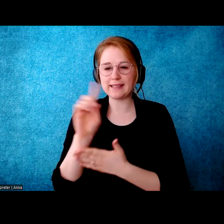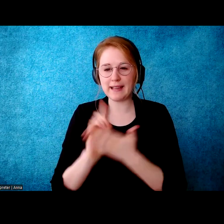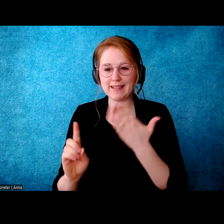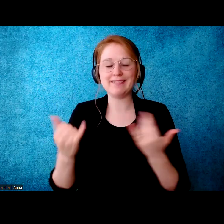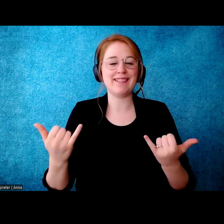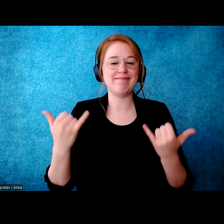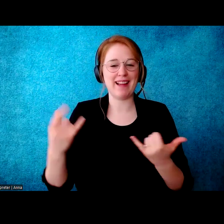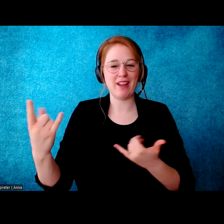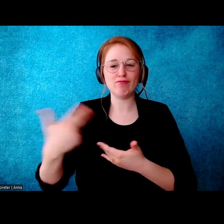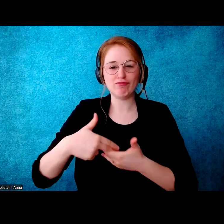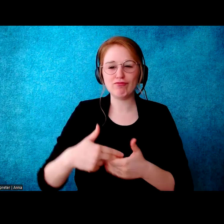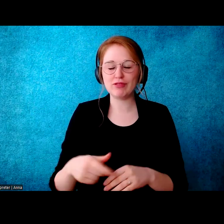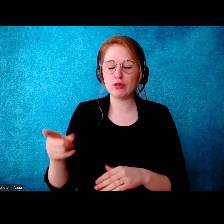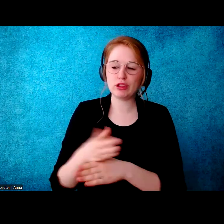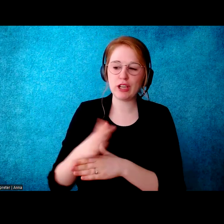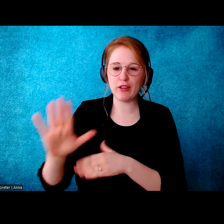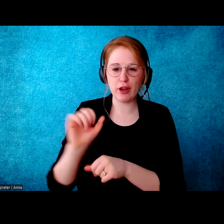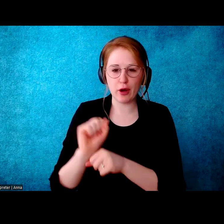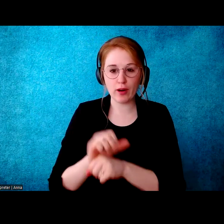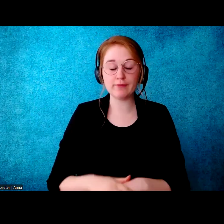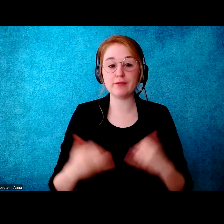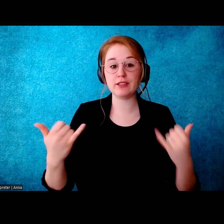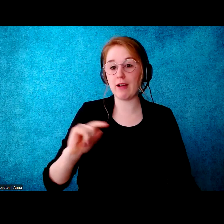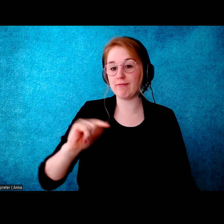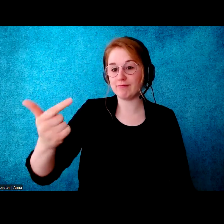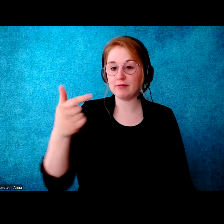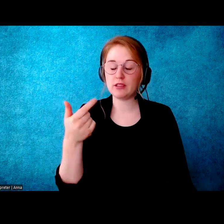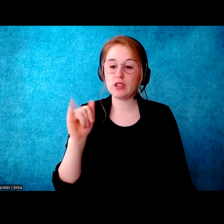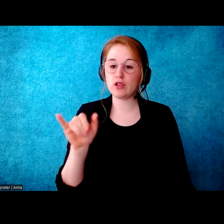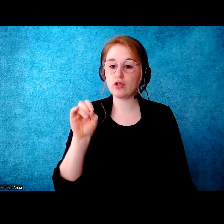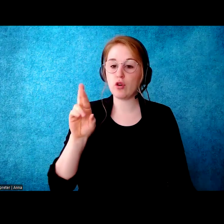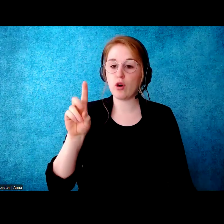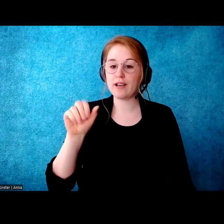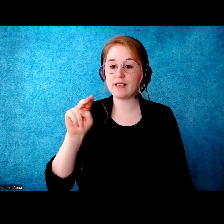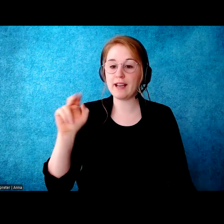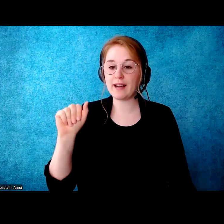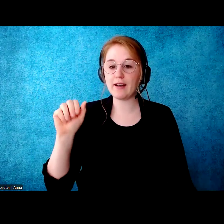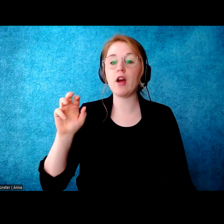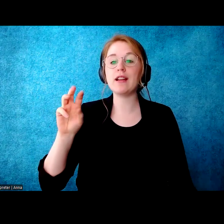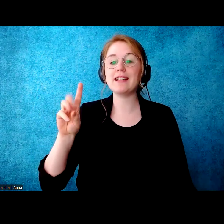So with that, I'm going to turn the session over to Jordana Davis from the Rocking Stone Group.